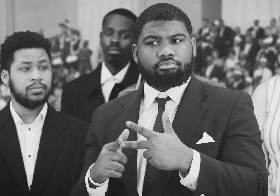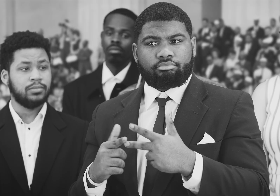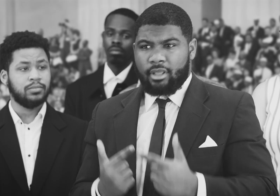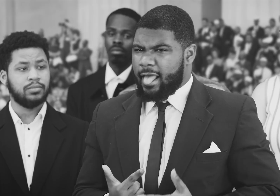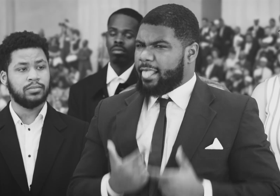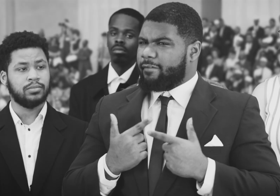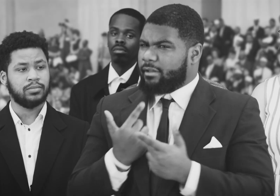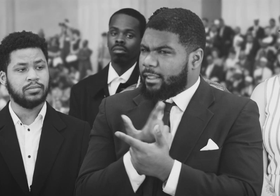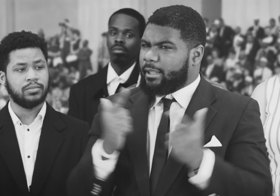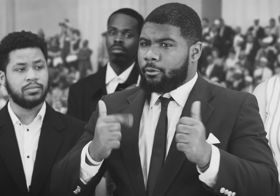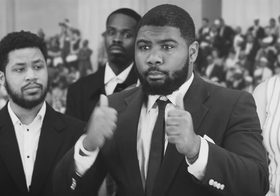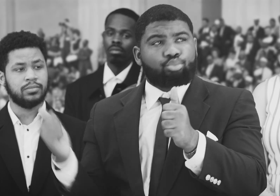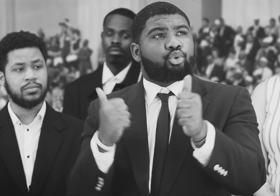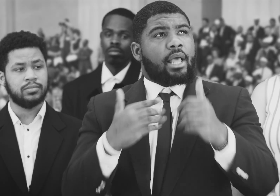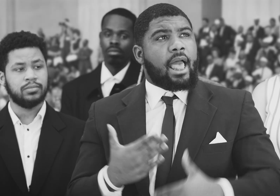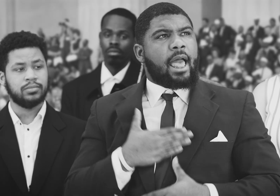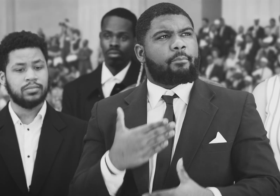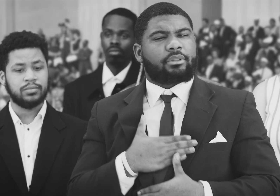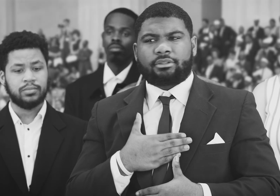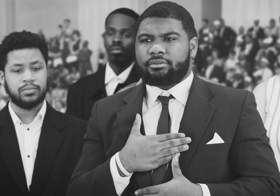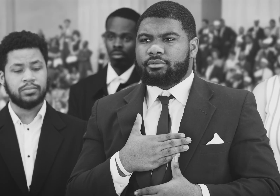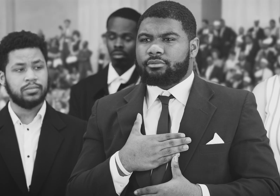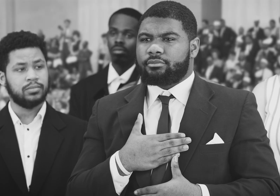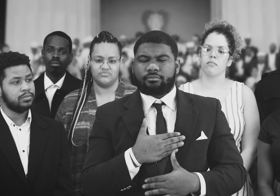liberty, and the pursuit of happiness.